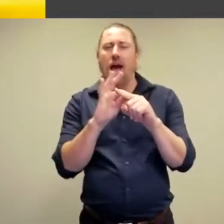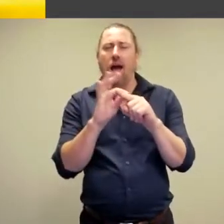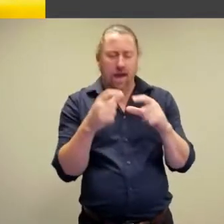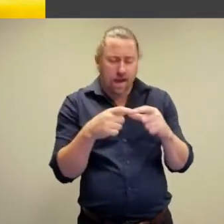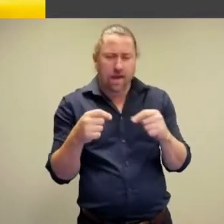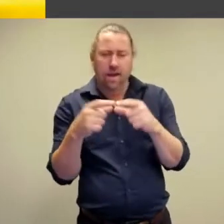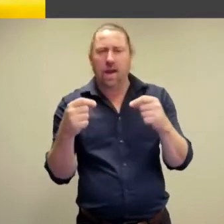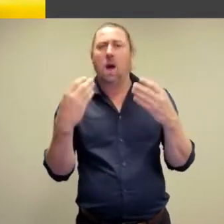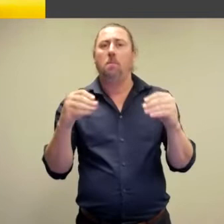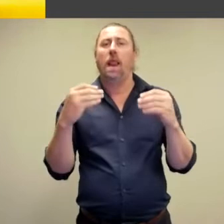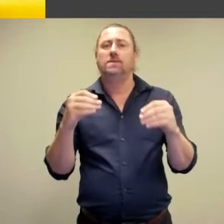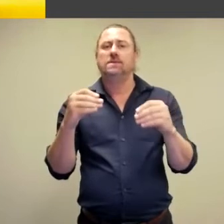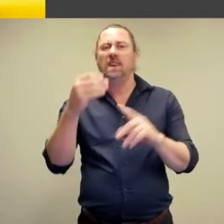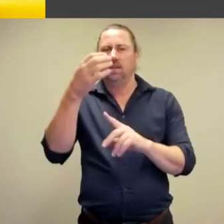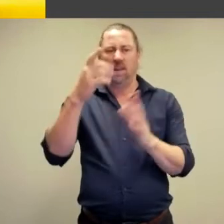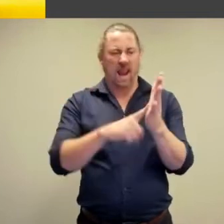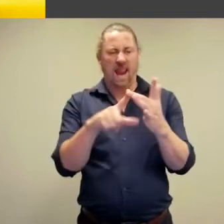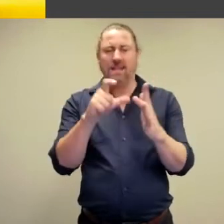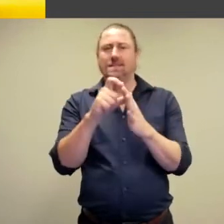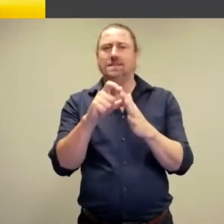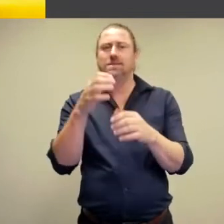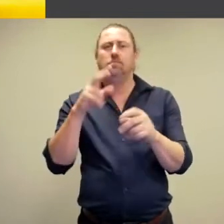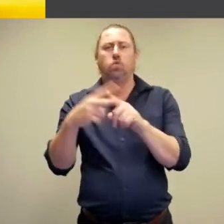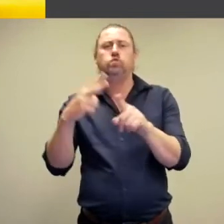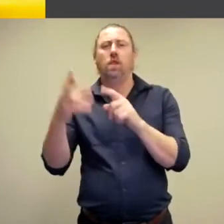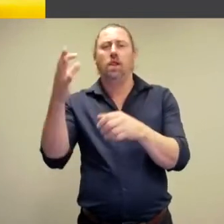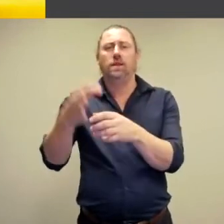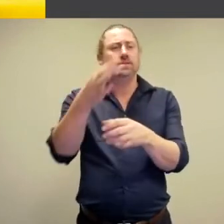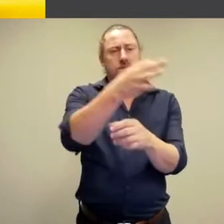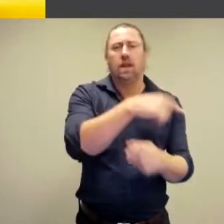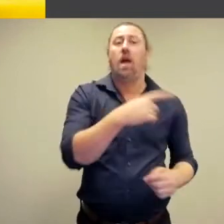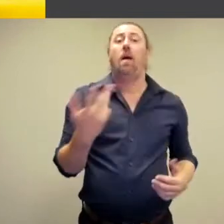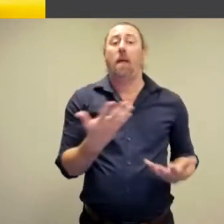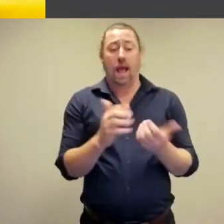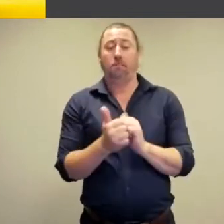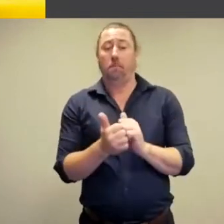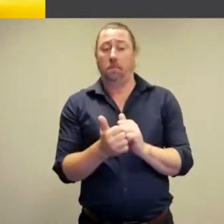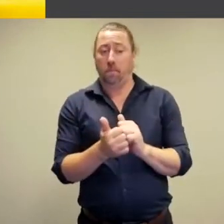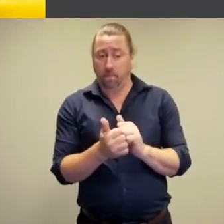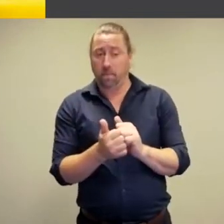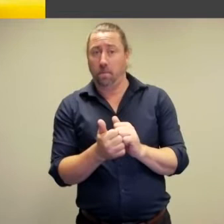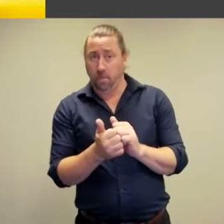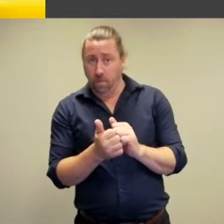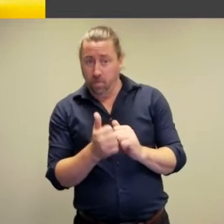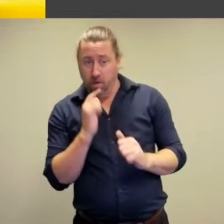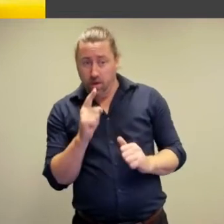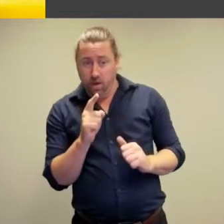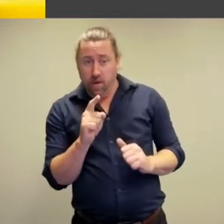plastic bottle lids. The artists are using them to play a game,